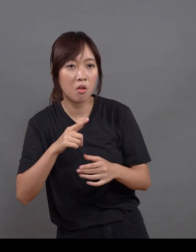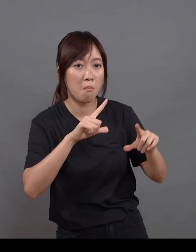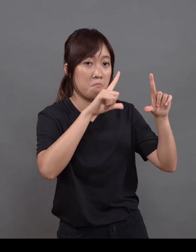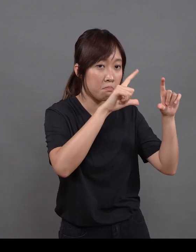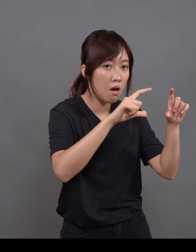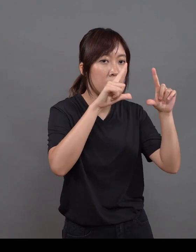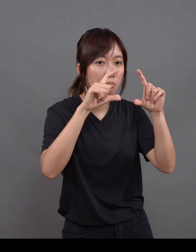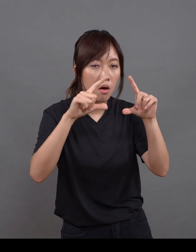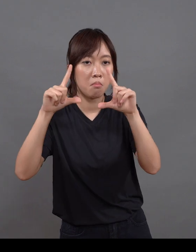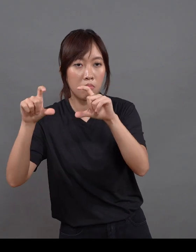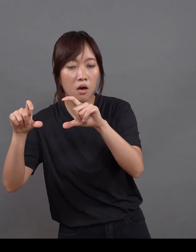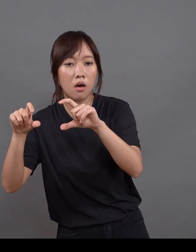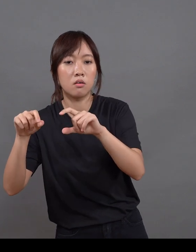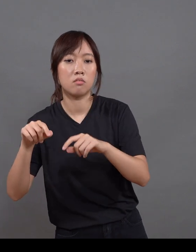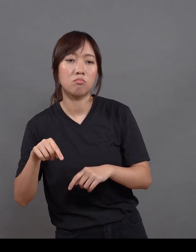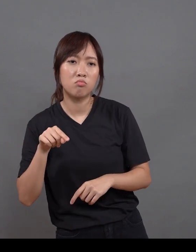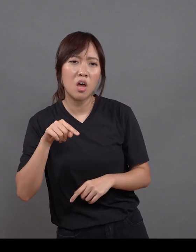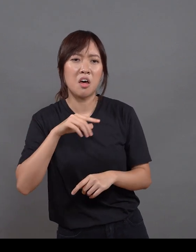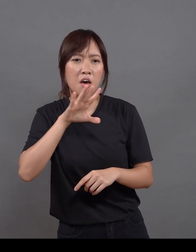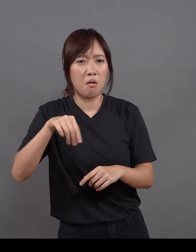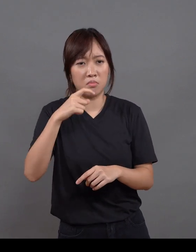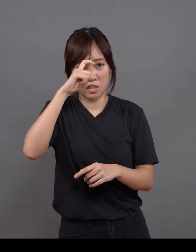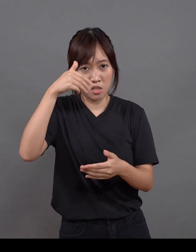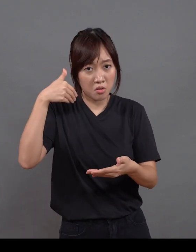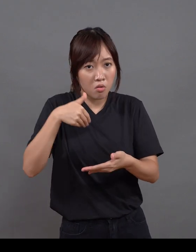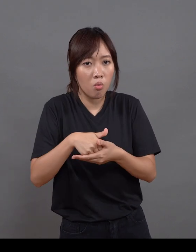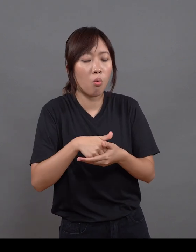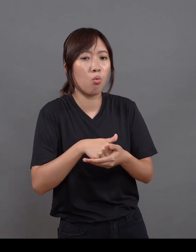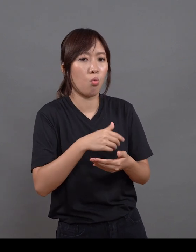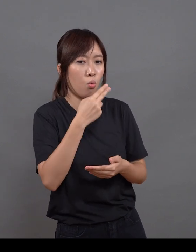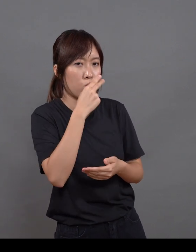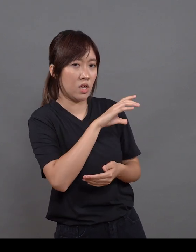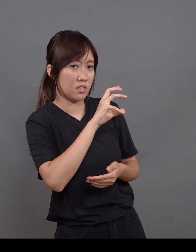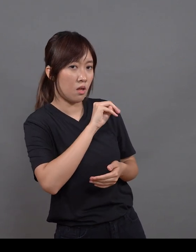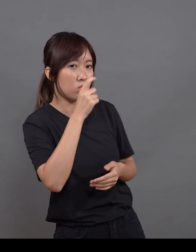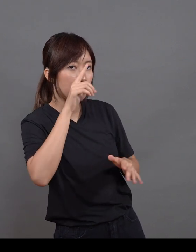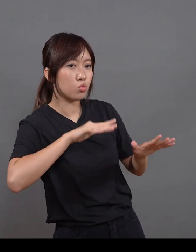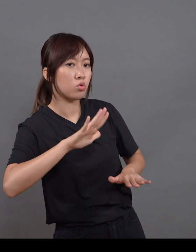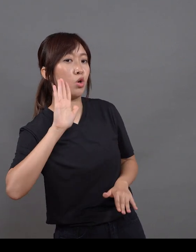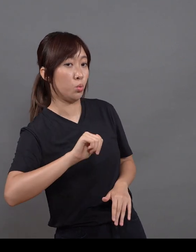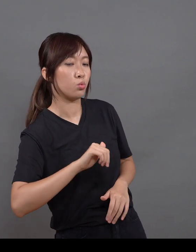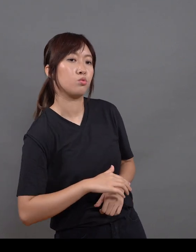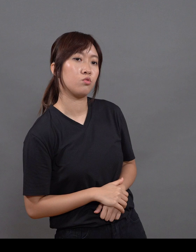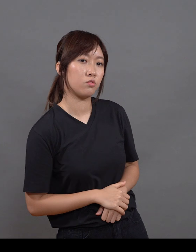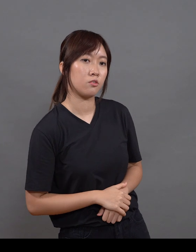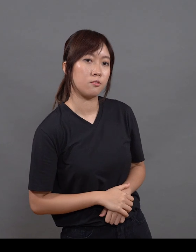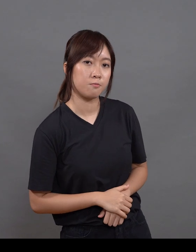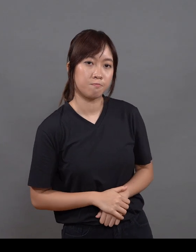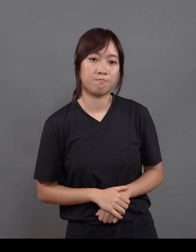every art exhibition in Hong Kong capturing interactions between artists These photographic records